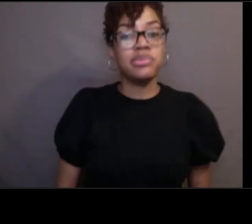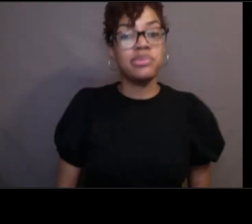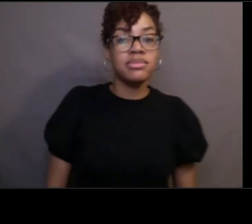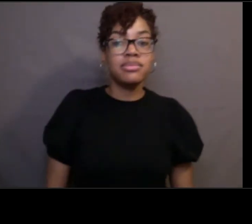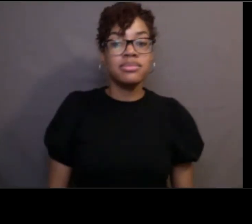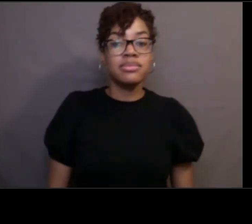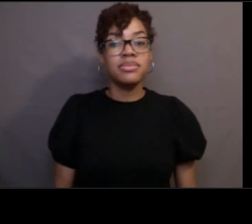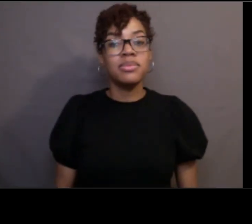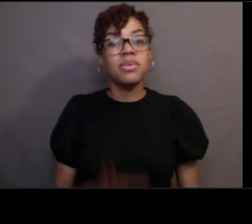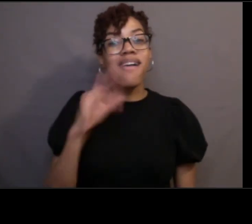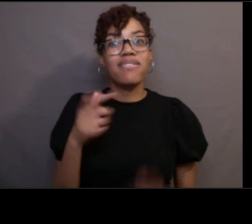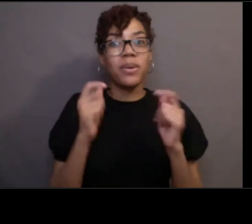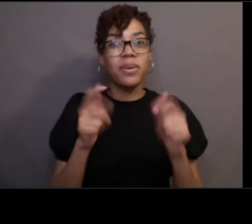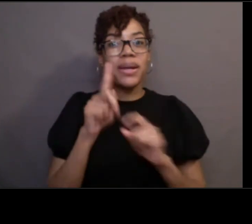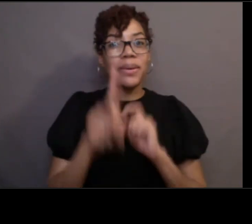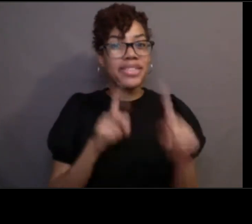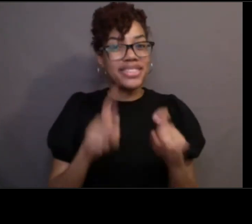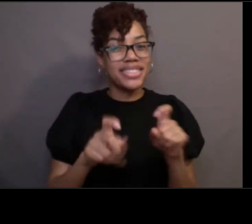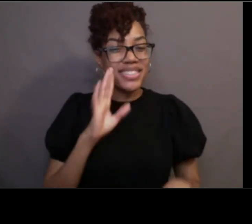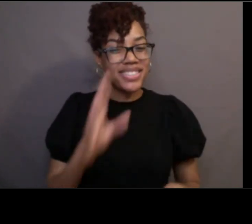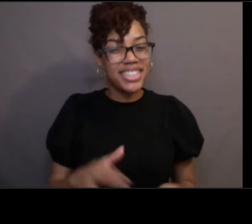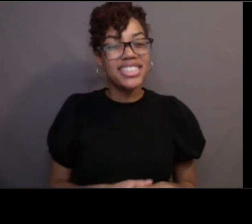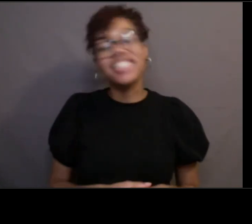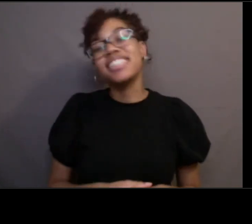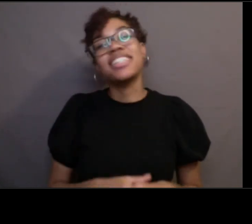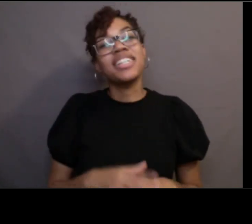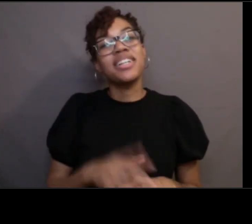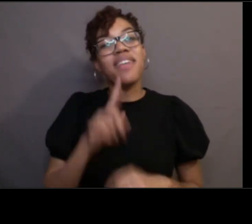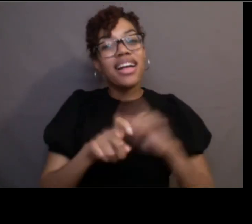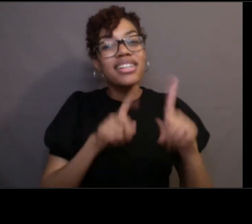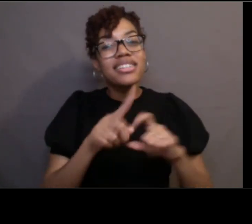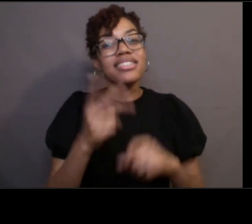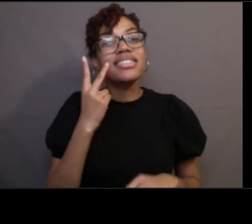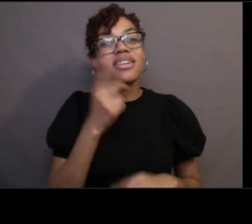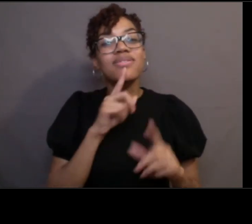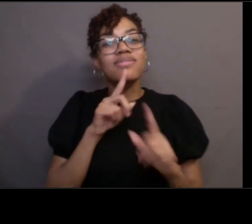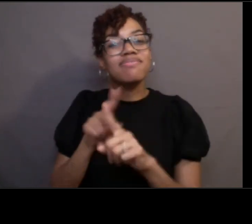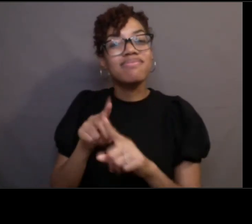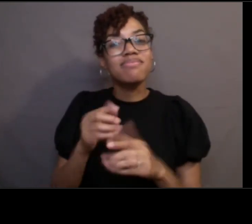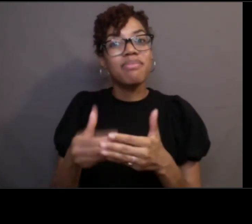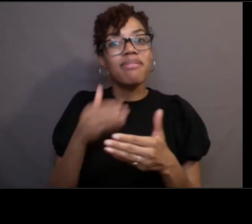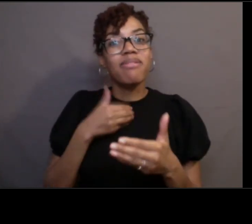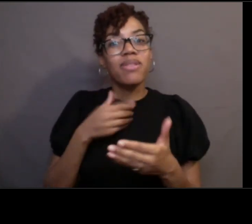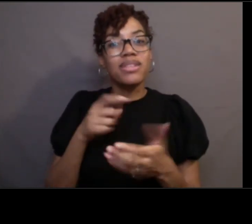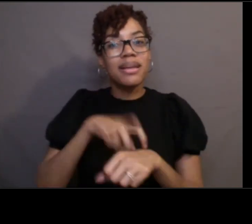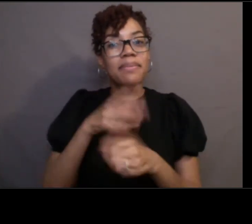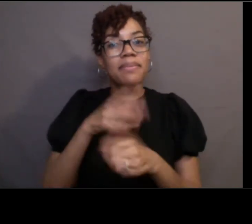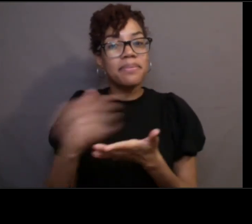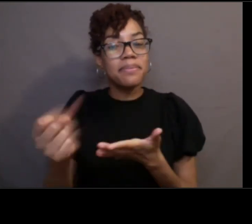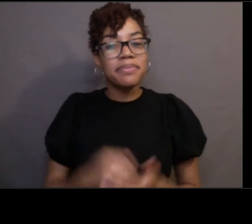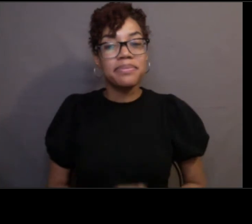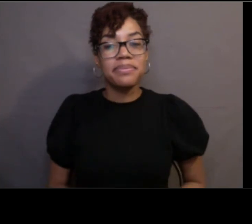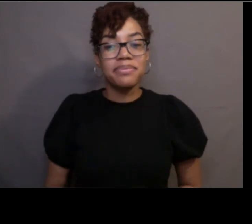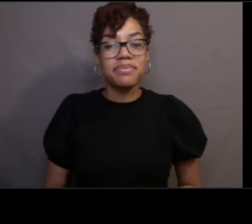So I'll ask you a few questions and see if we can get a bunch of them answered before we're out of time. So let's see.